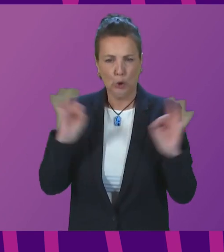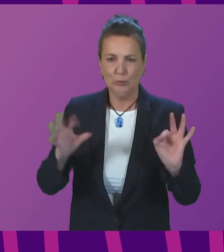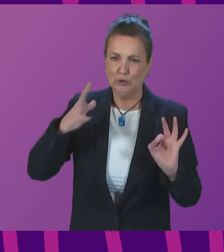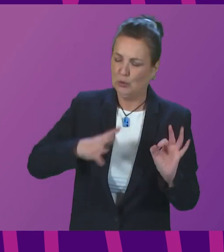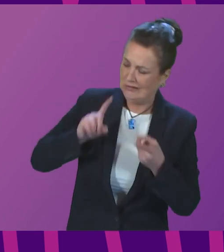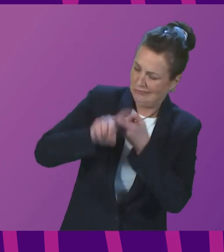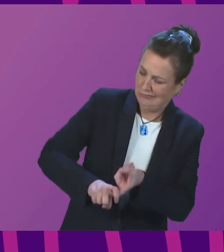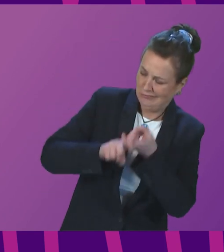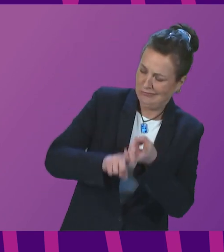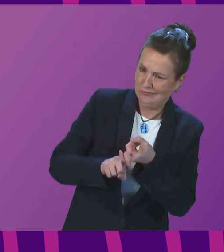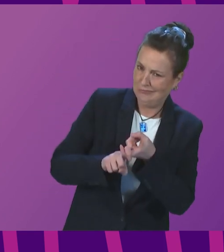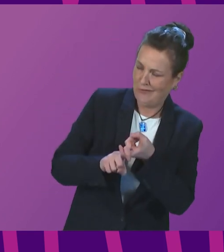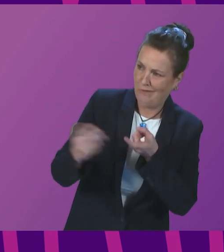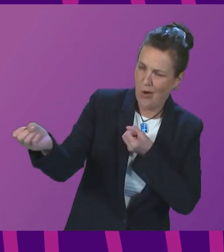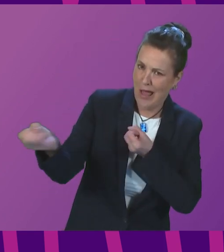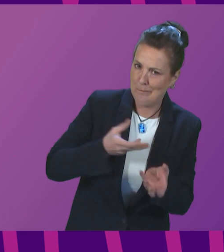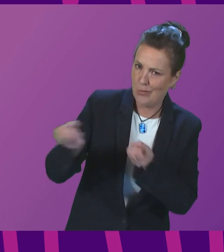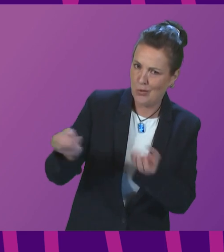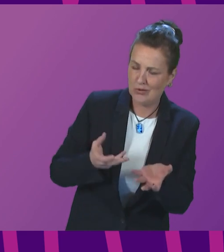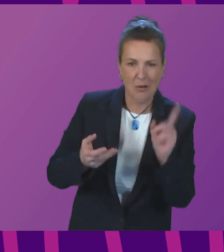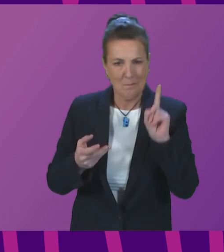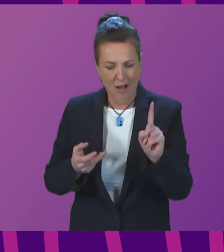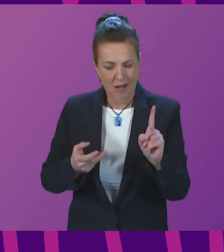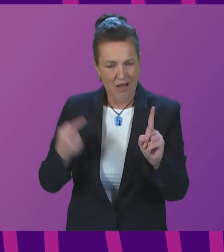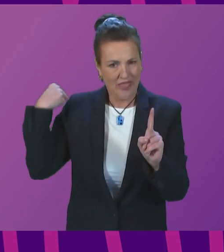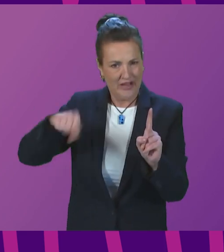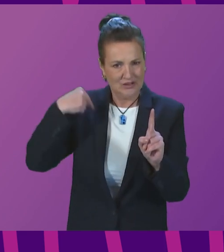but reports this week suggest that, without political backing, the United Kingdom could